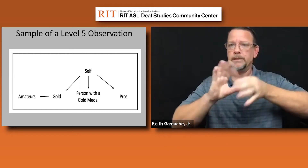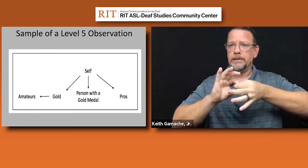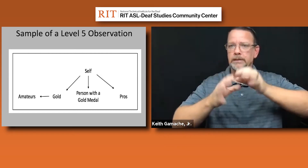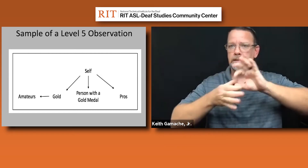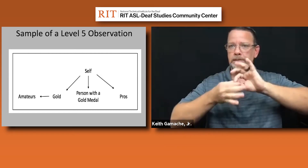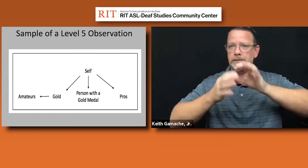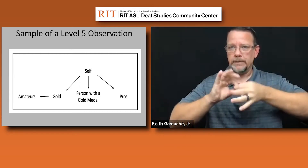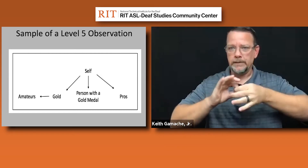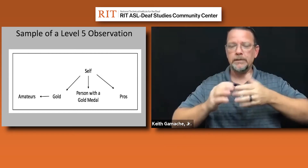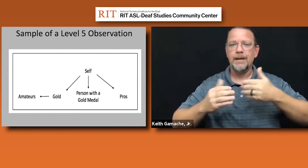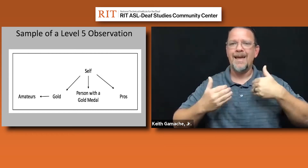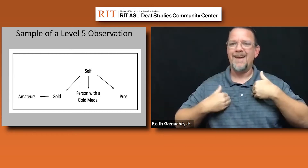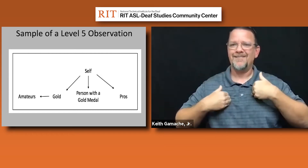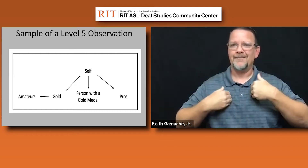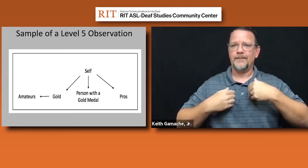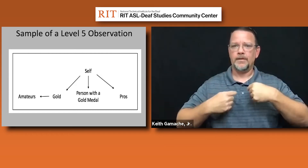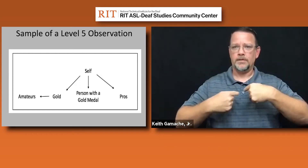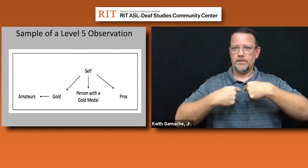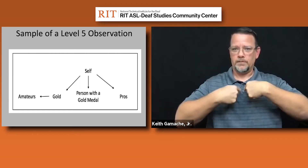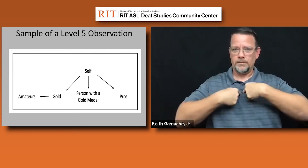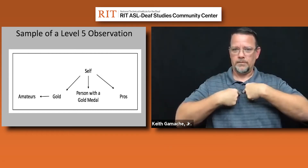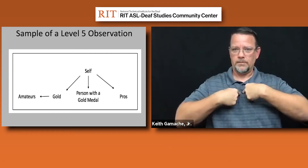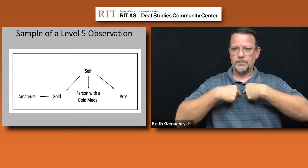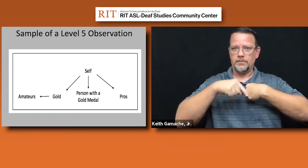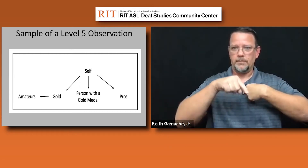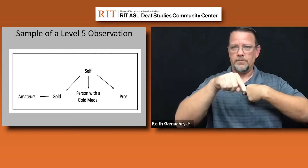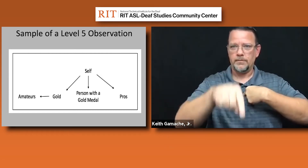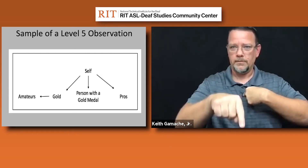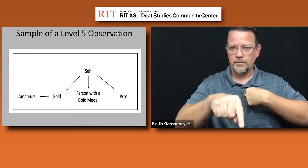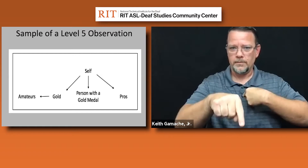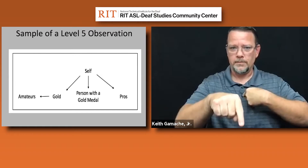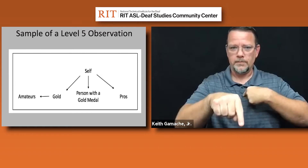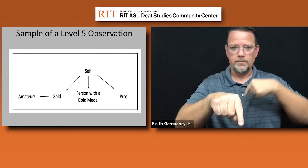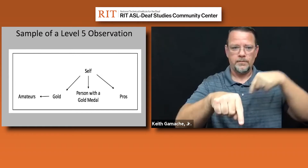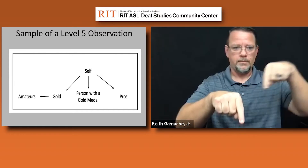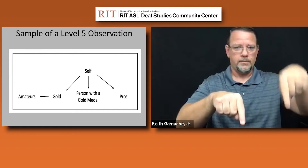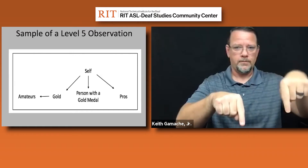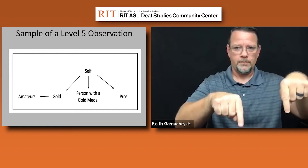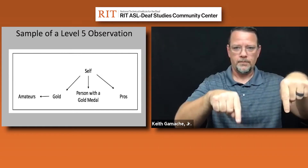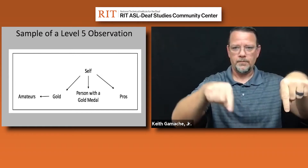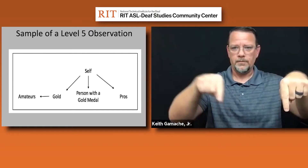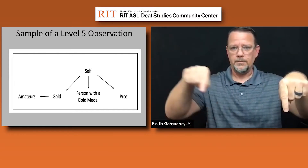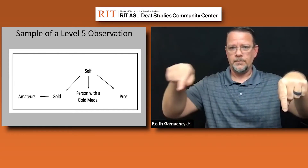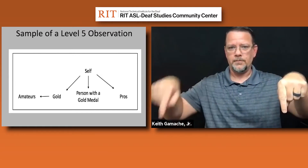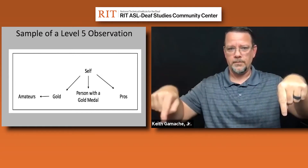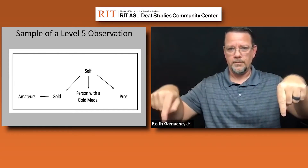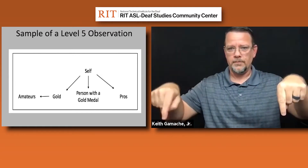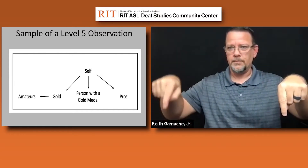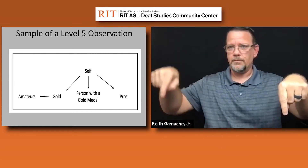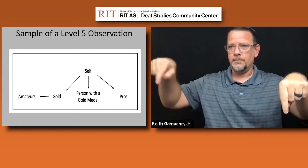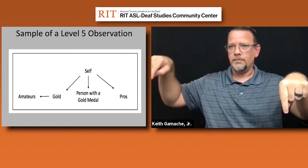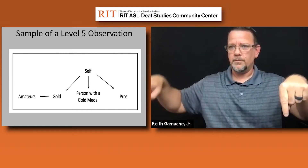an example or story about the Olympics, and we know that there's me, there's you, there's someone to the left, right, around me.